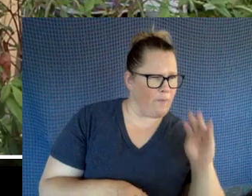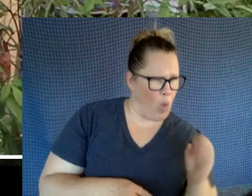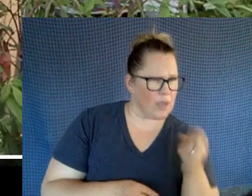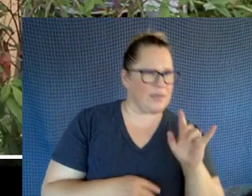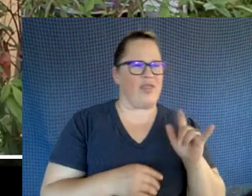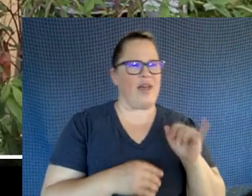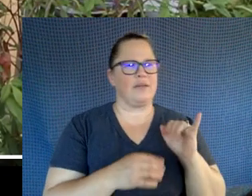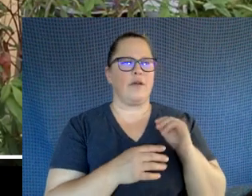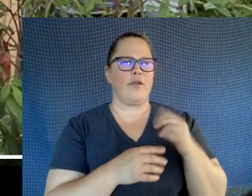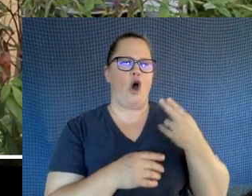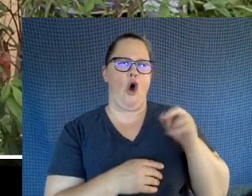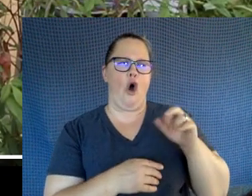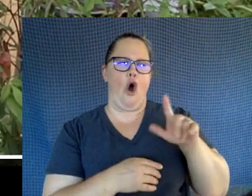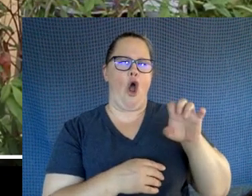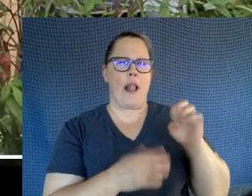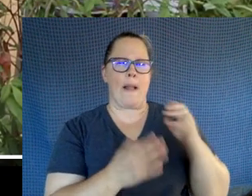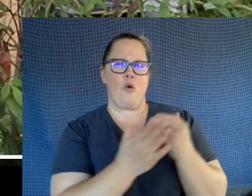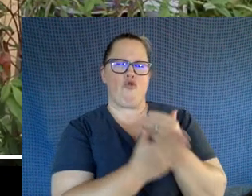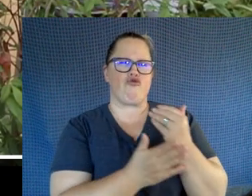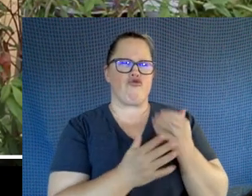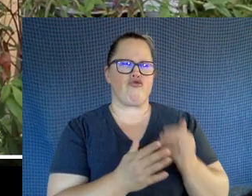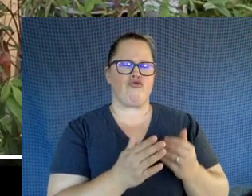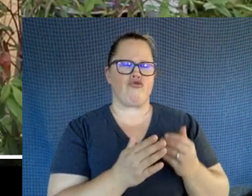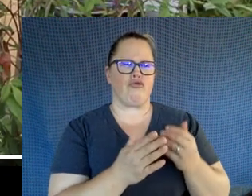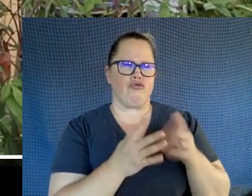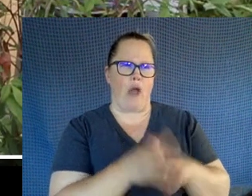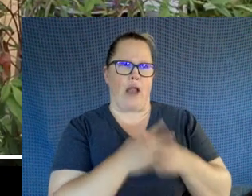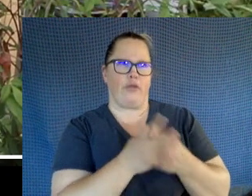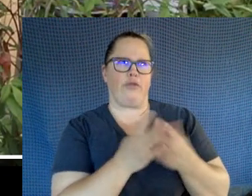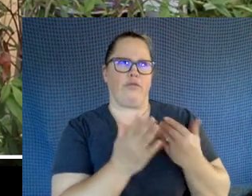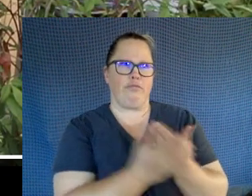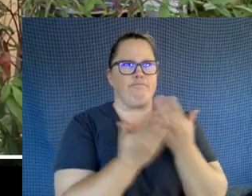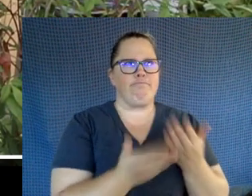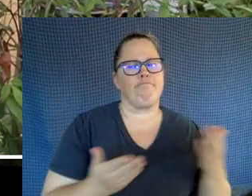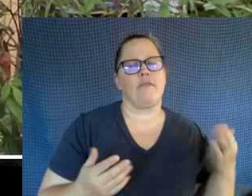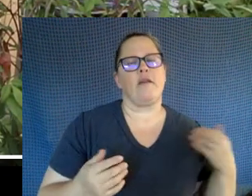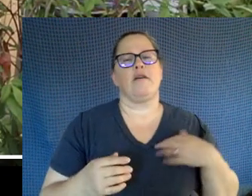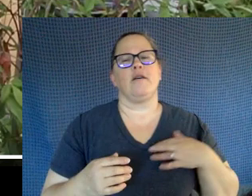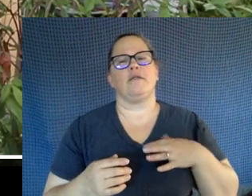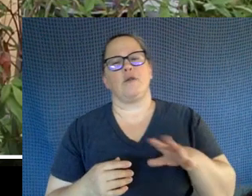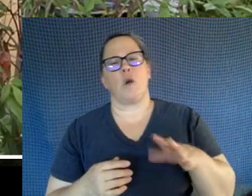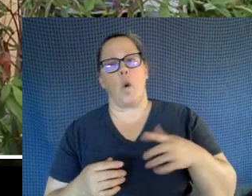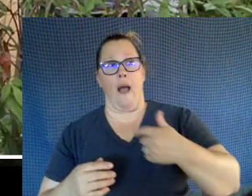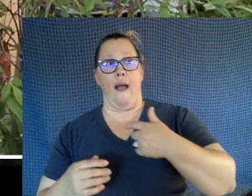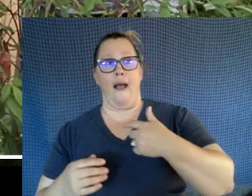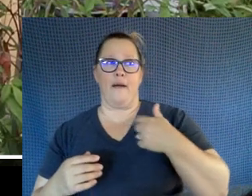lived until the 1980s and so Mrs. Kane is kind of the city mouse over here. I'm the